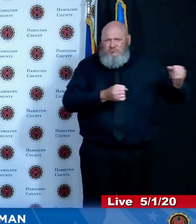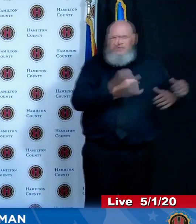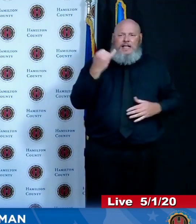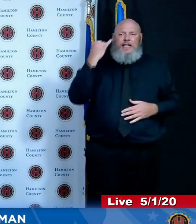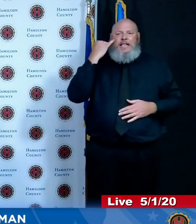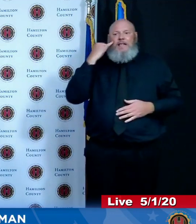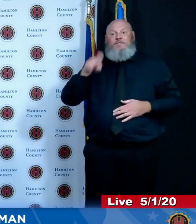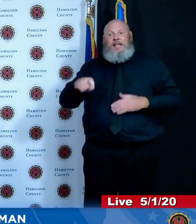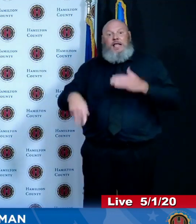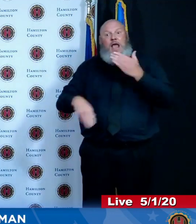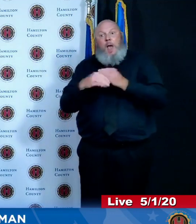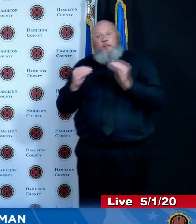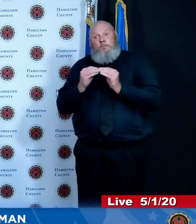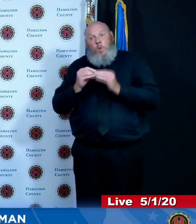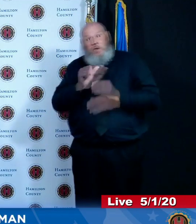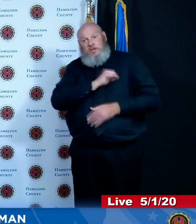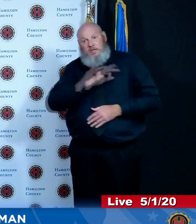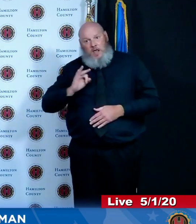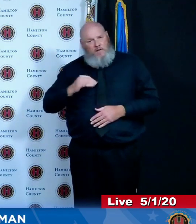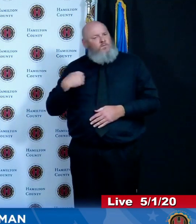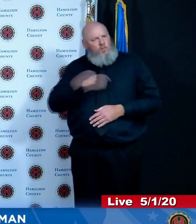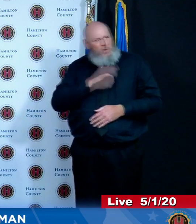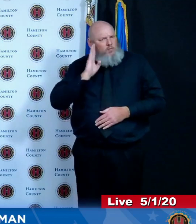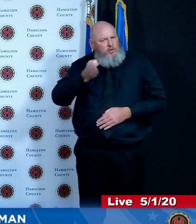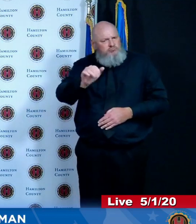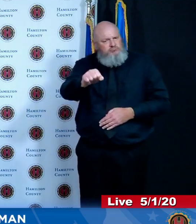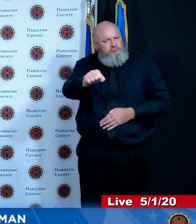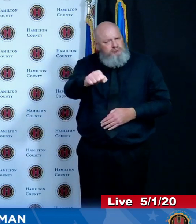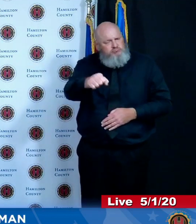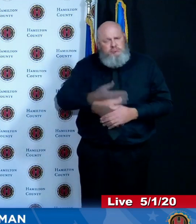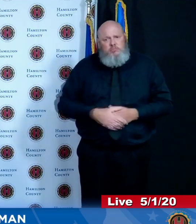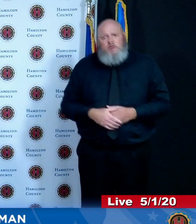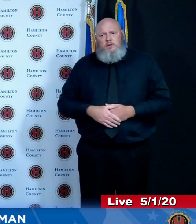new new territory we want to make sure we're prepared as I've shared here